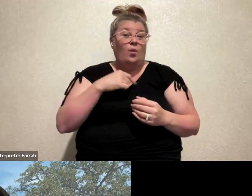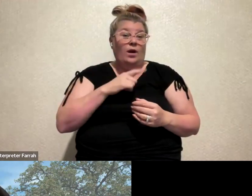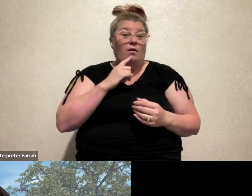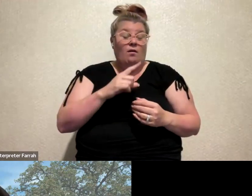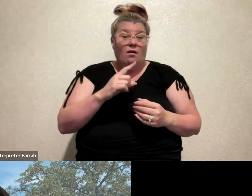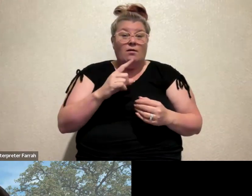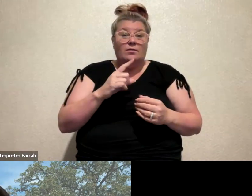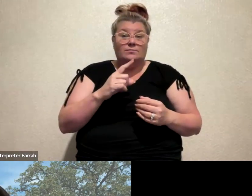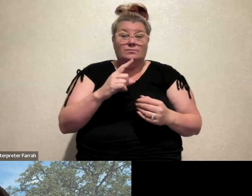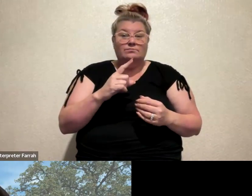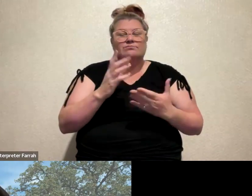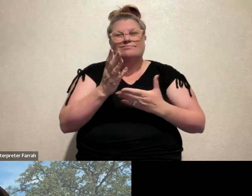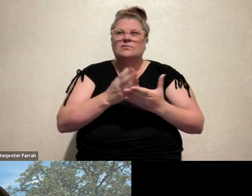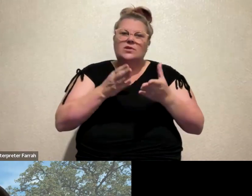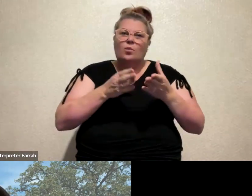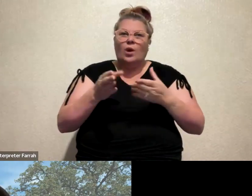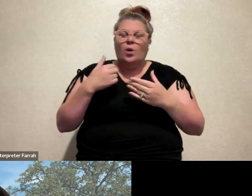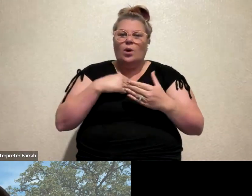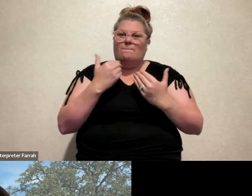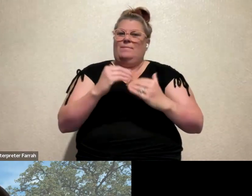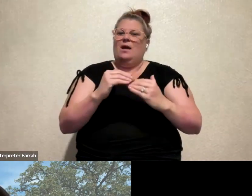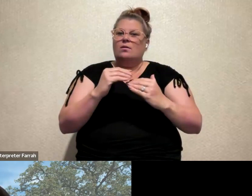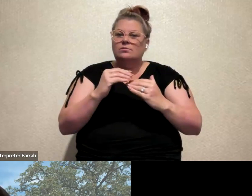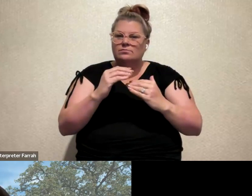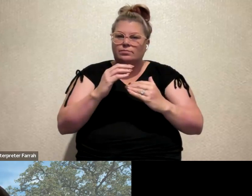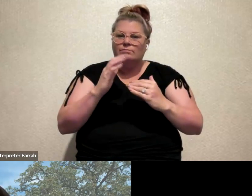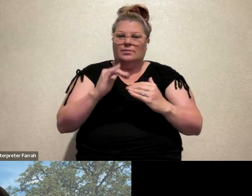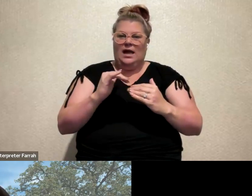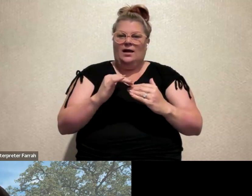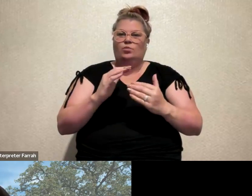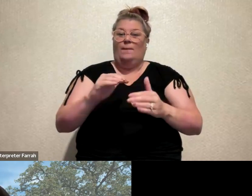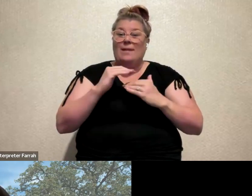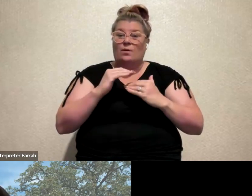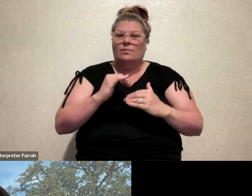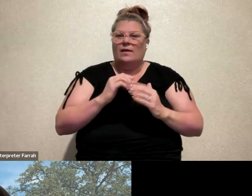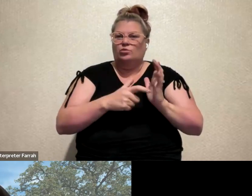to some extent going to be bound by restrictions on guidelines which we have not yet seen. Okay,